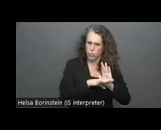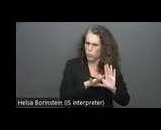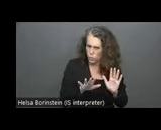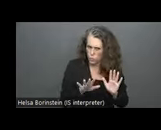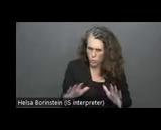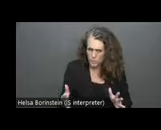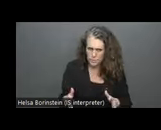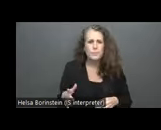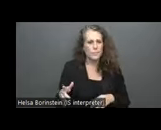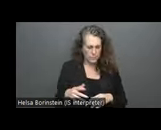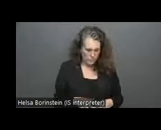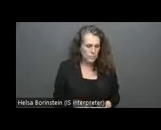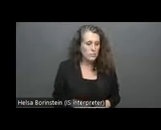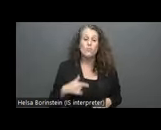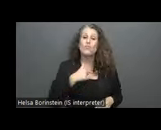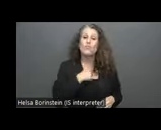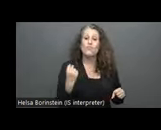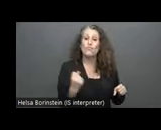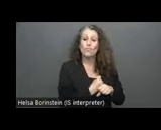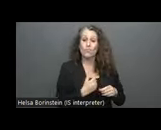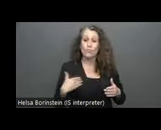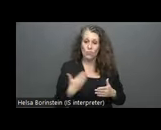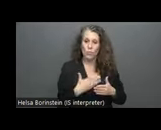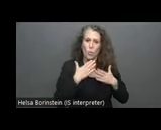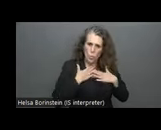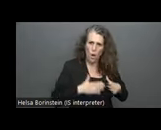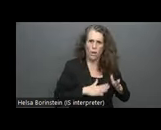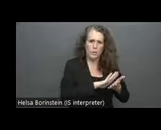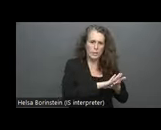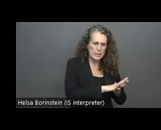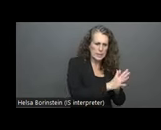listen to this. 14:56:20 So Citigroup Marcela deca poker sippy